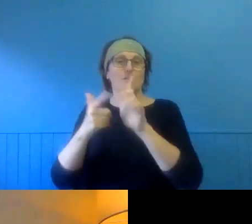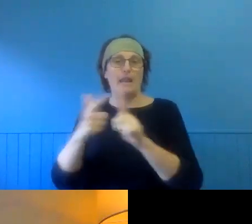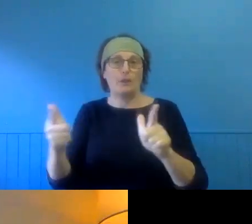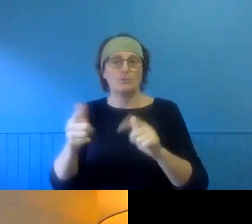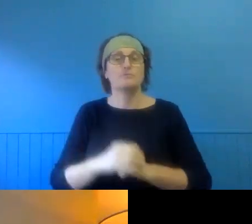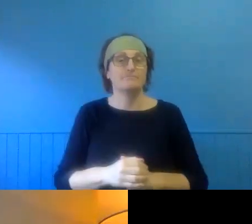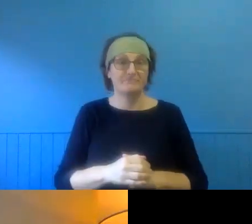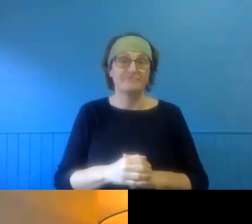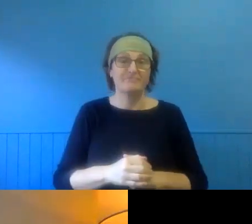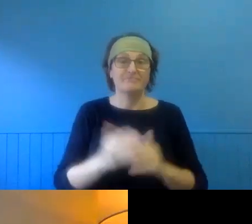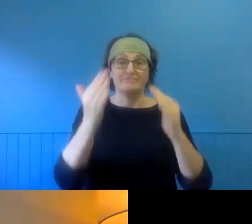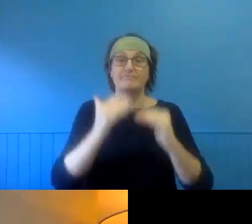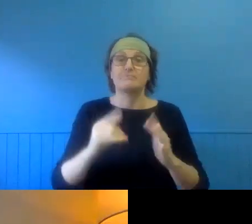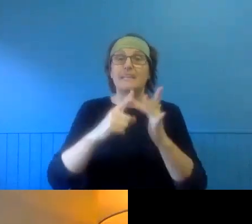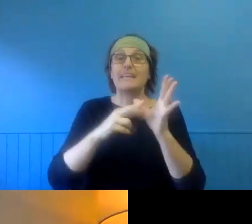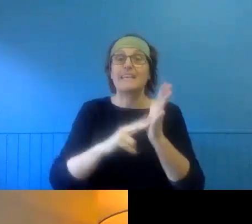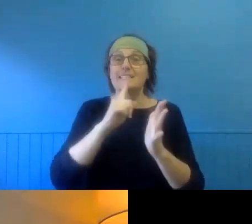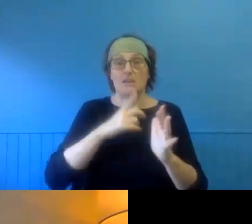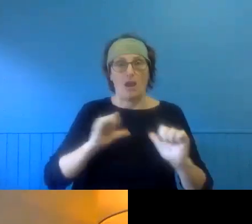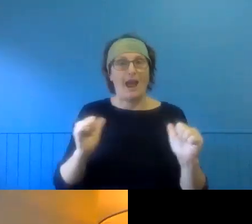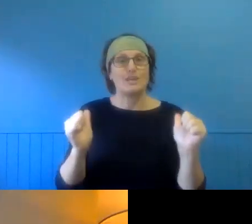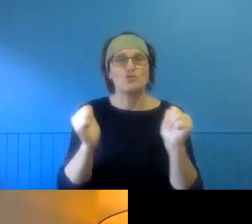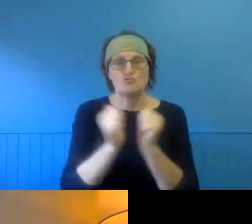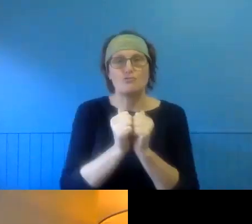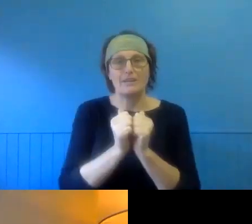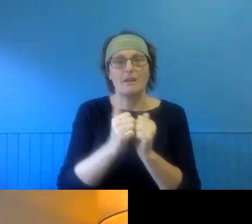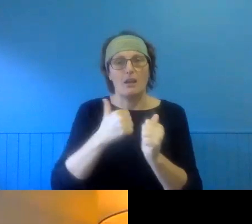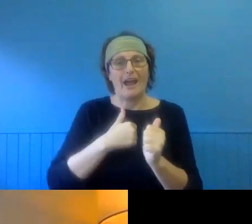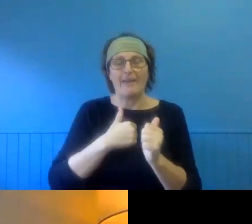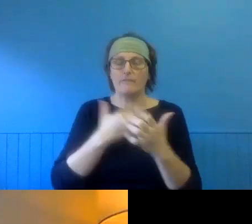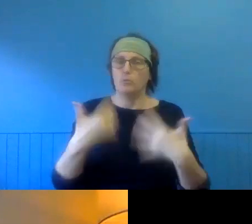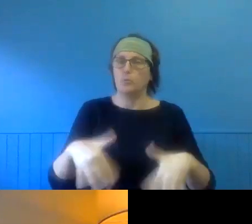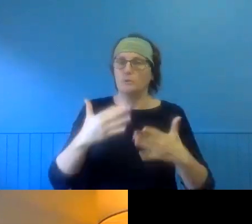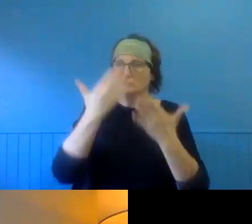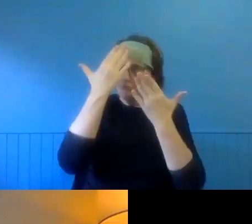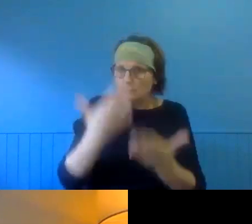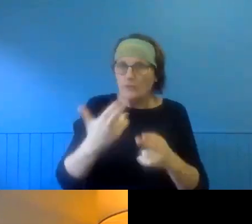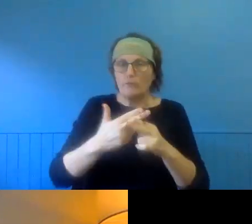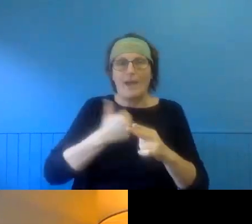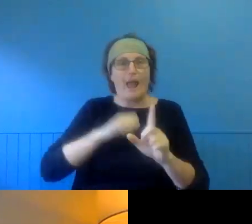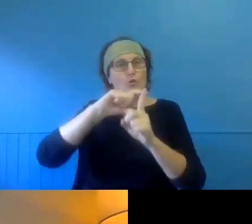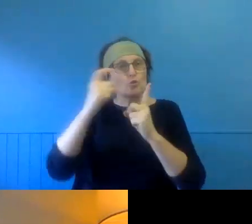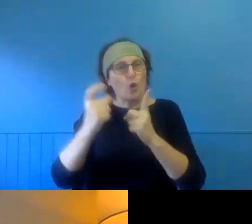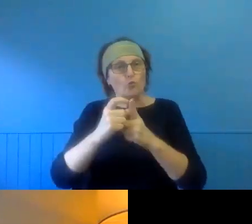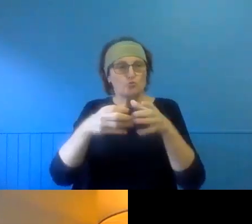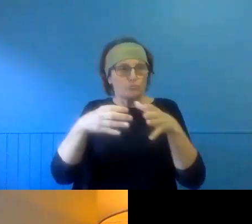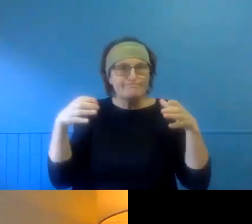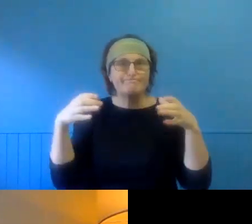trade, it is must be respected. We are running a little over time. But,